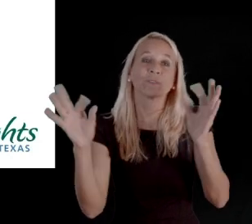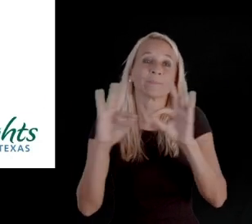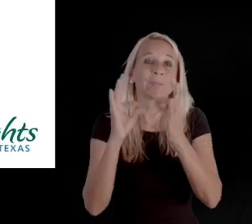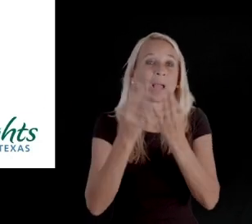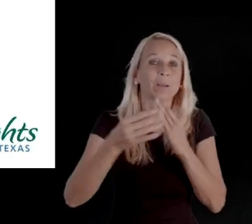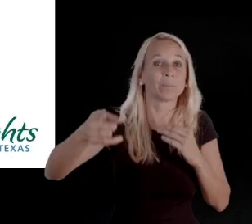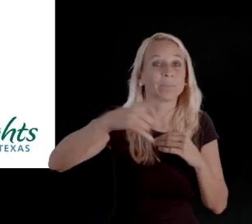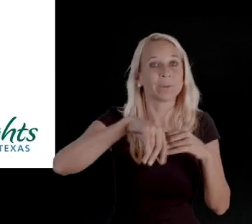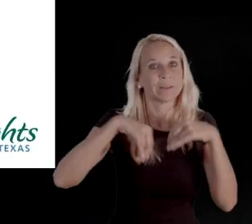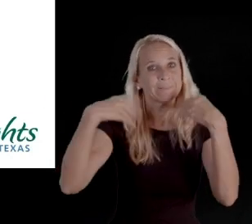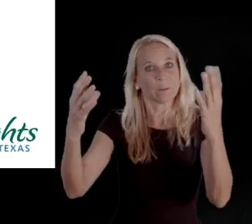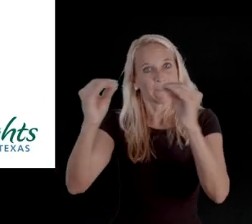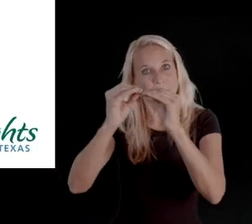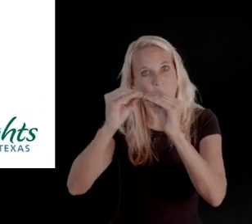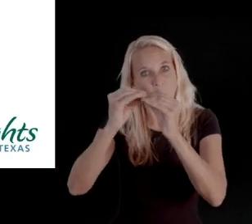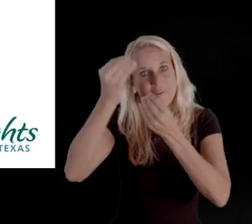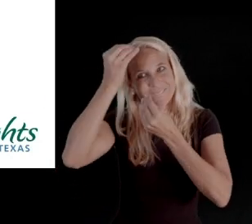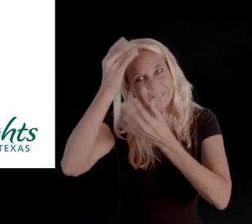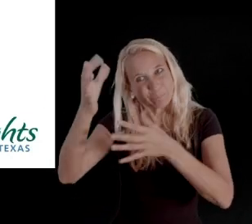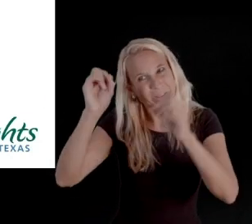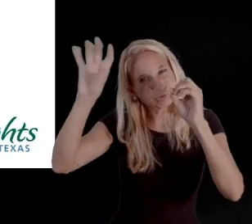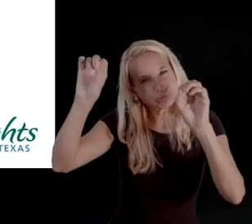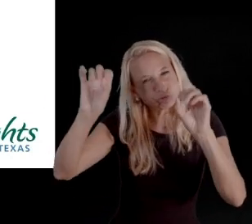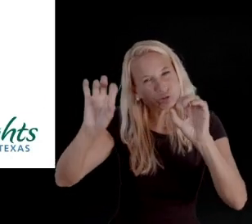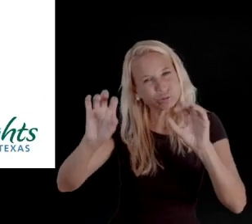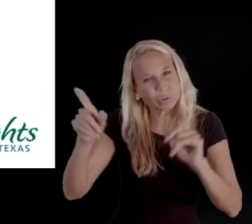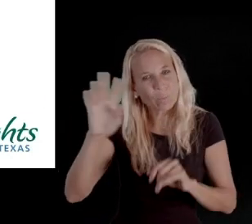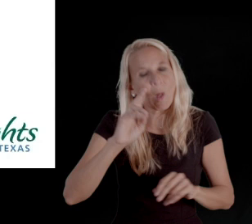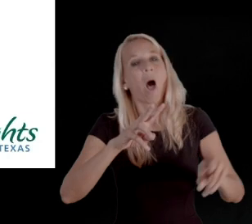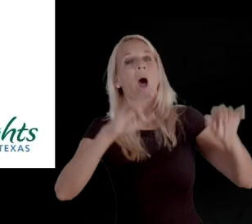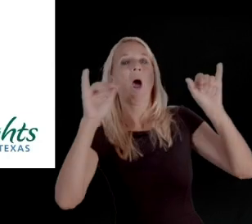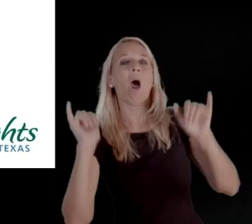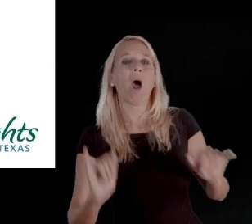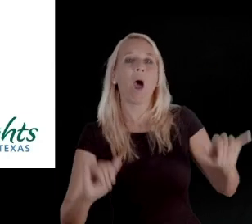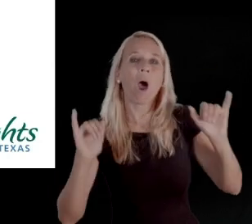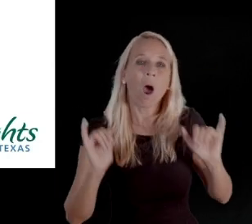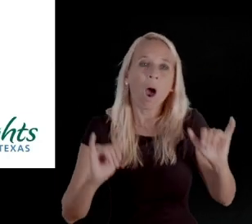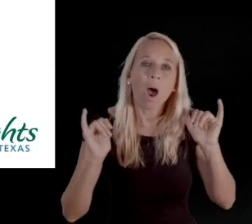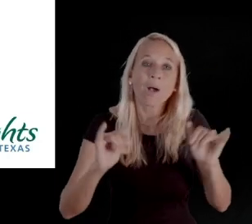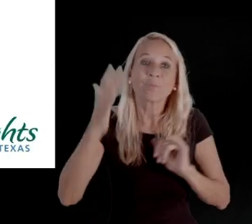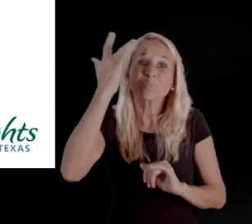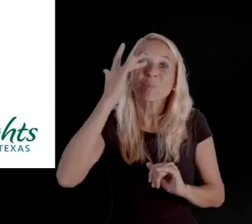to give the hearing officer a better picture of what's going on. Because the other thing about it is there's still a human